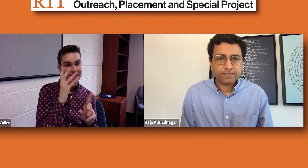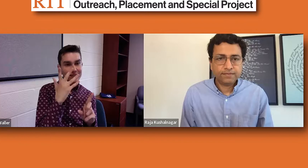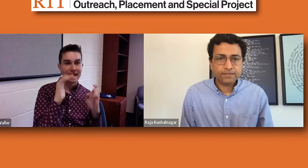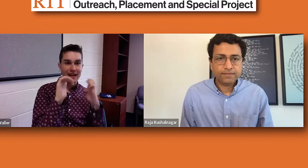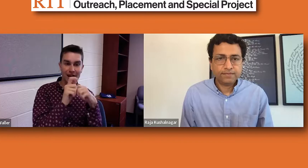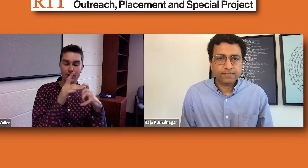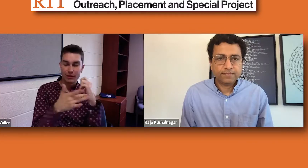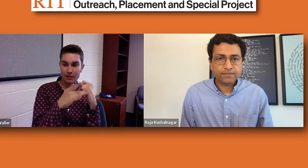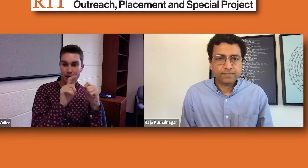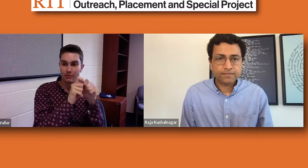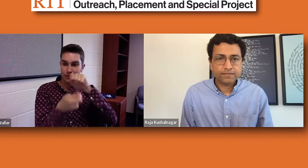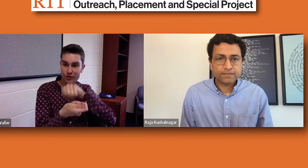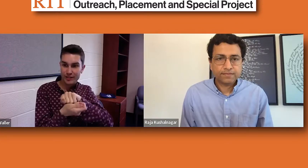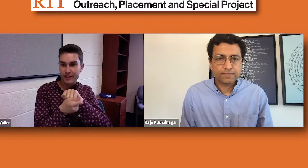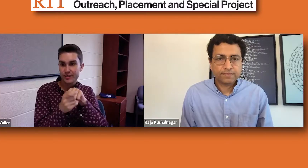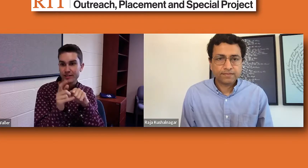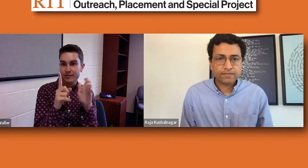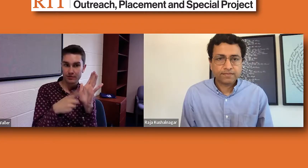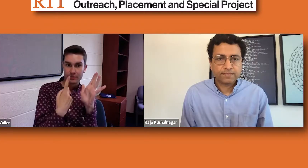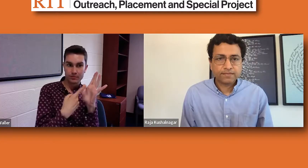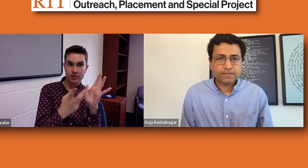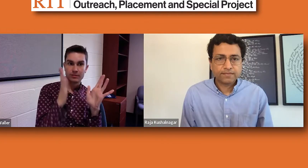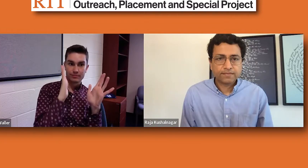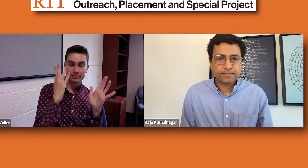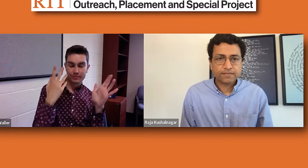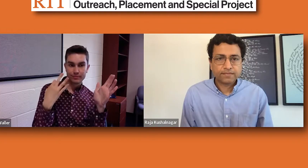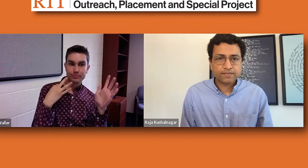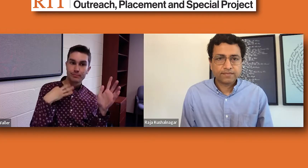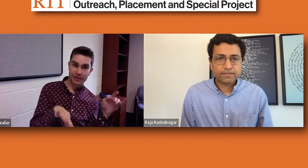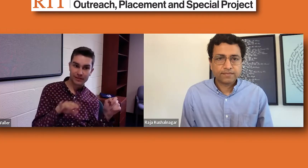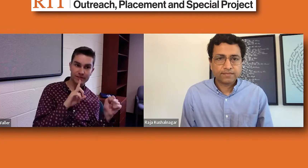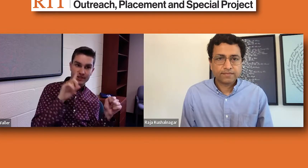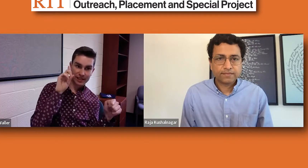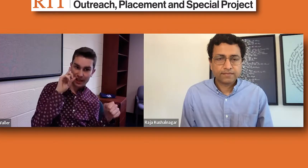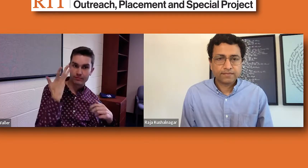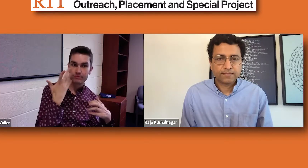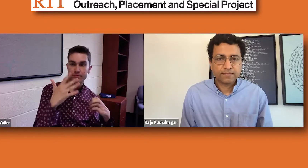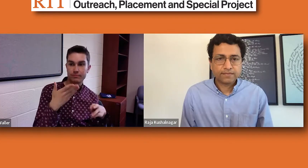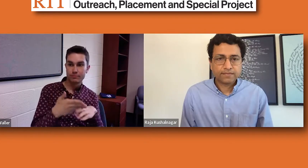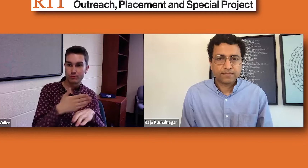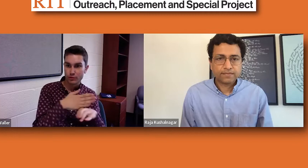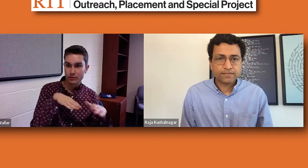That's a really interesting summary of, you know, for example, how technology has changed